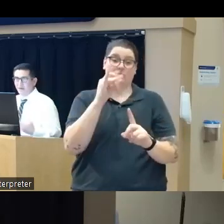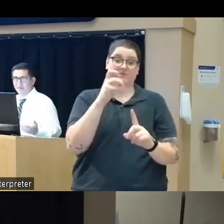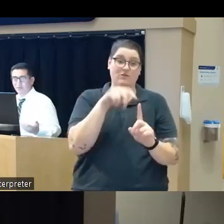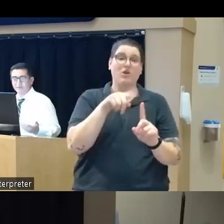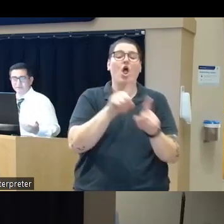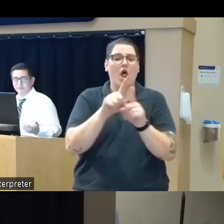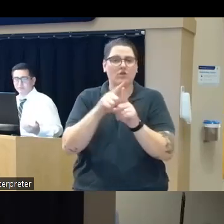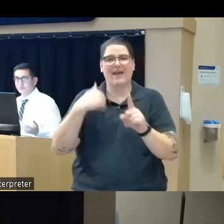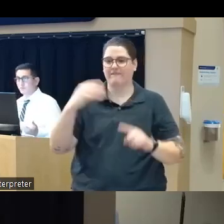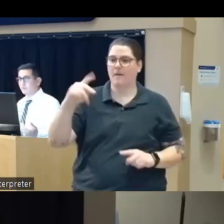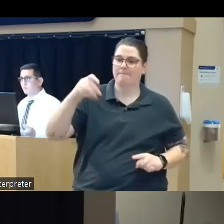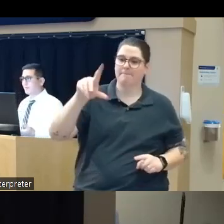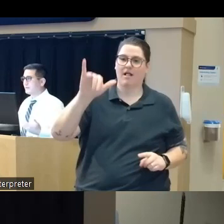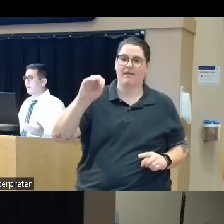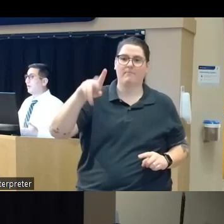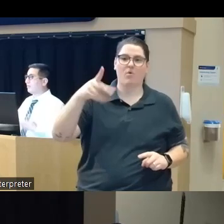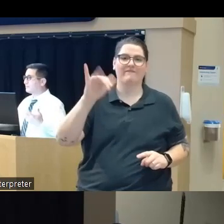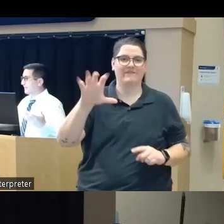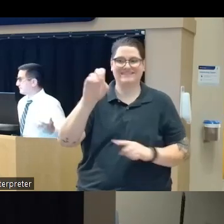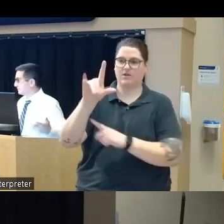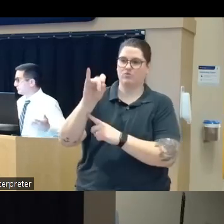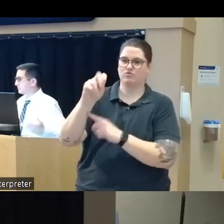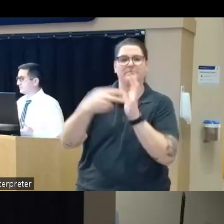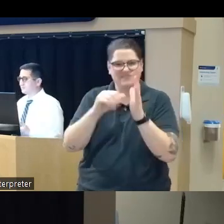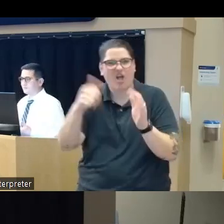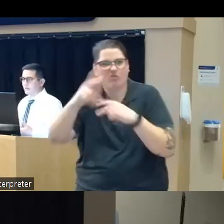have polymorphic delusions as well they're more likely to have other types of delusions so this